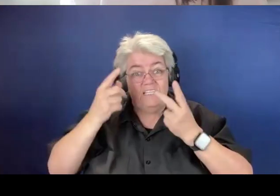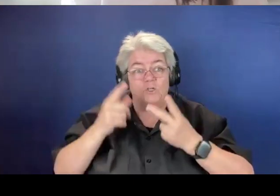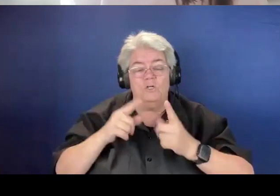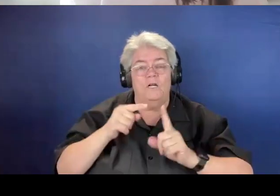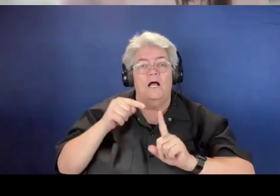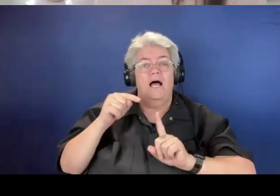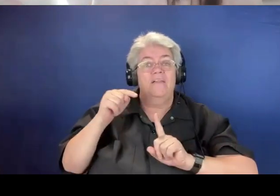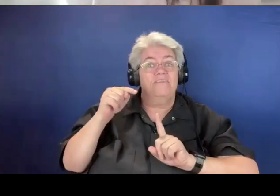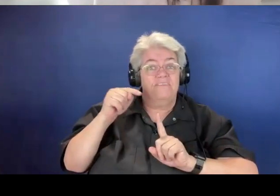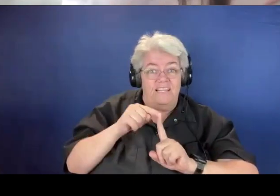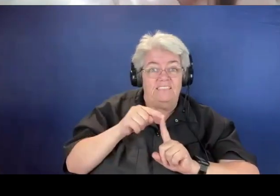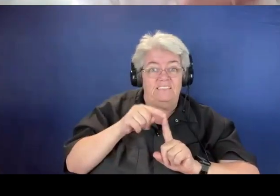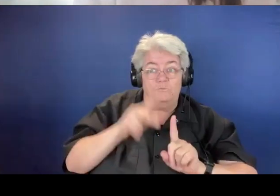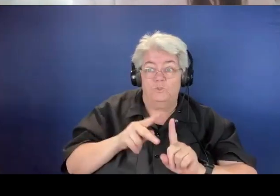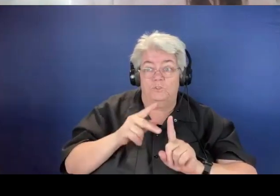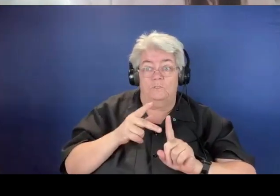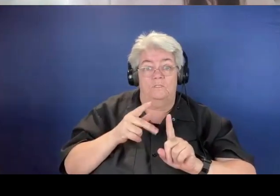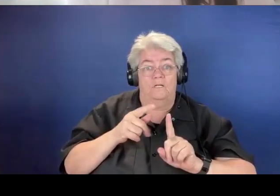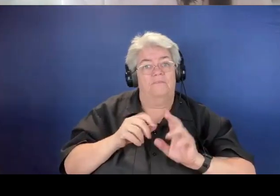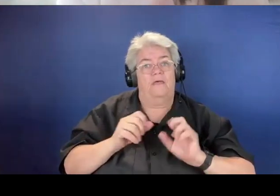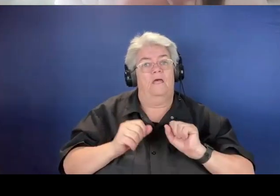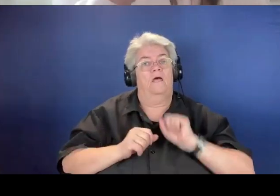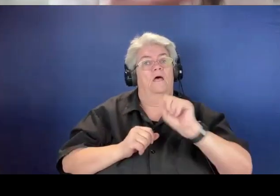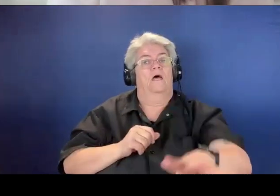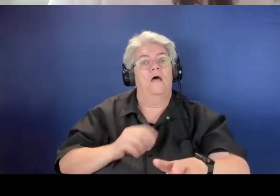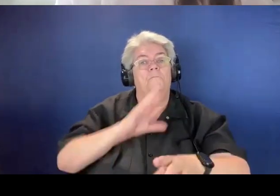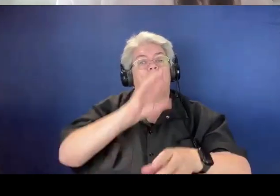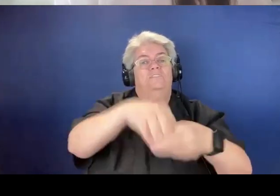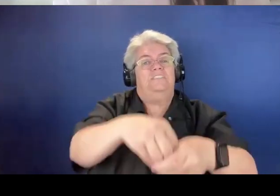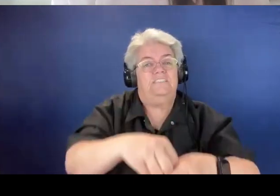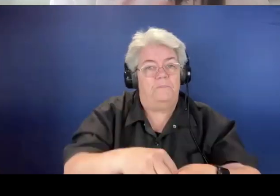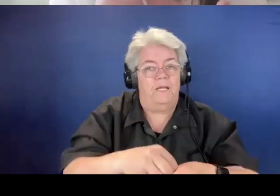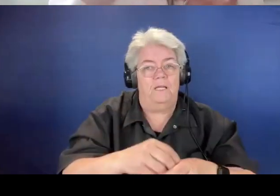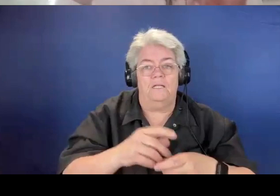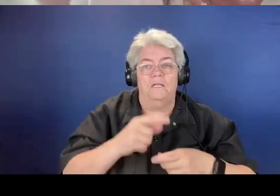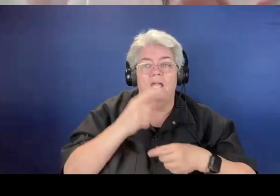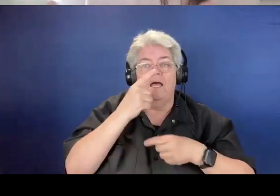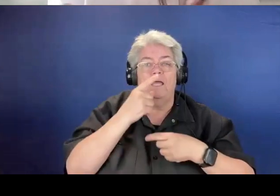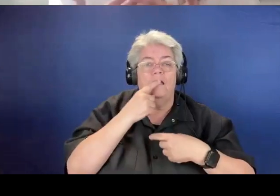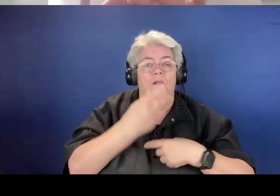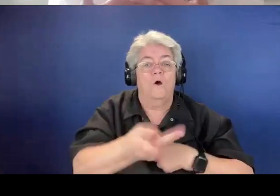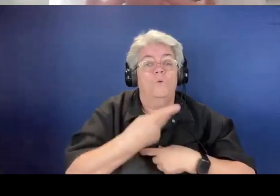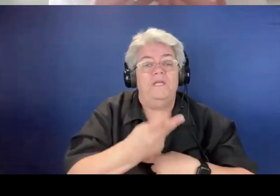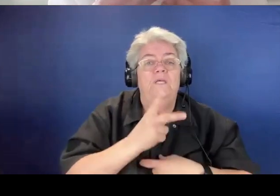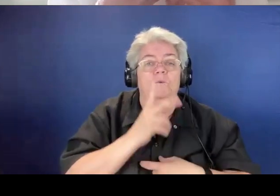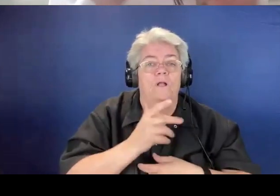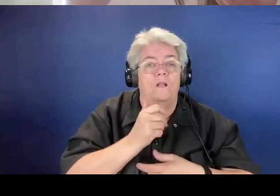perceive being thrown into participating in joint planning for therapy or into